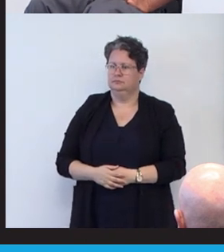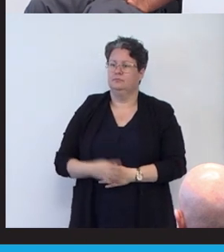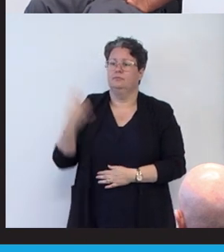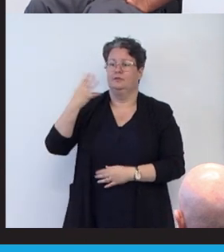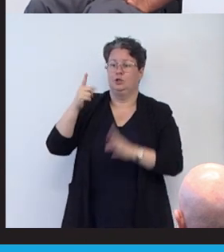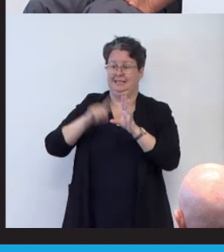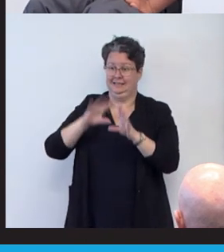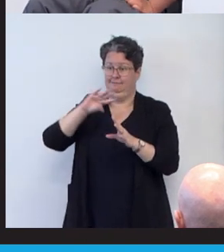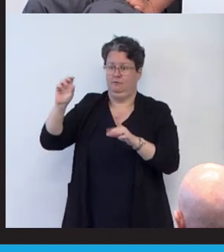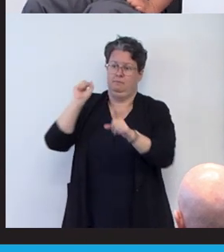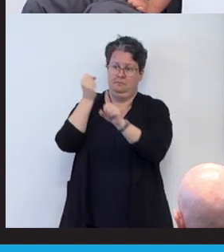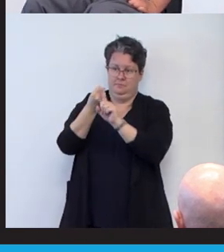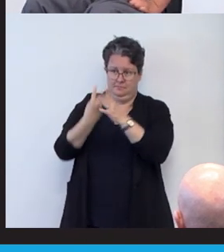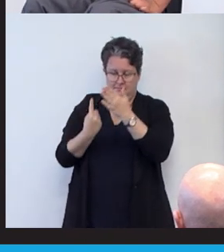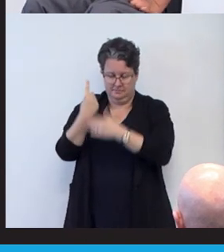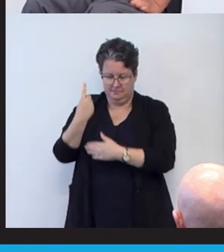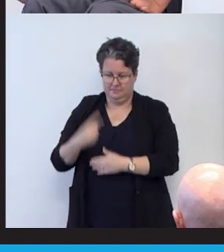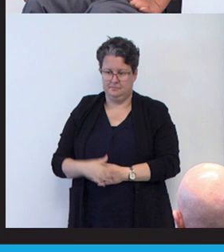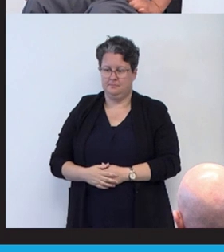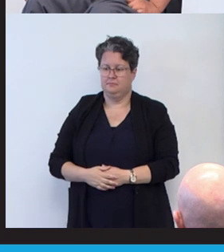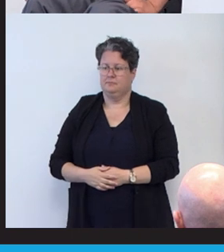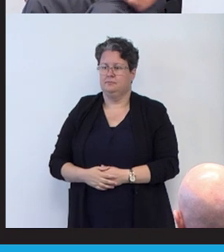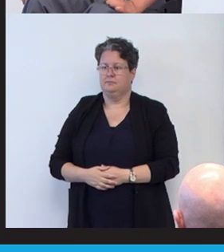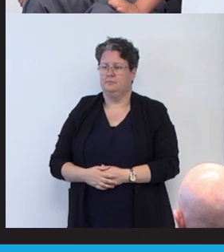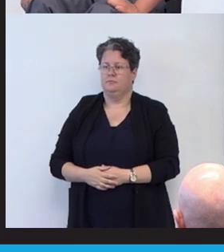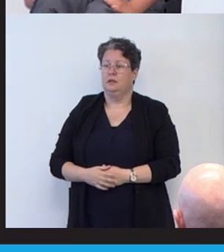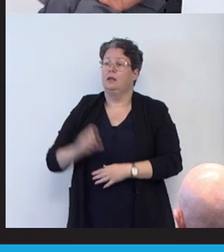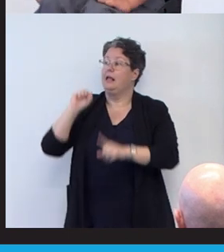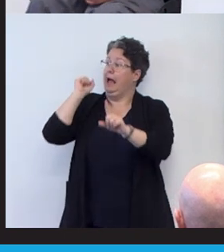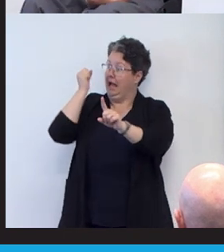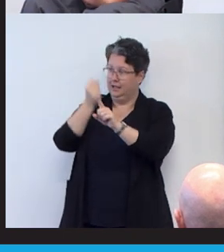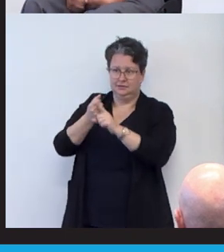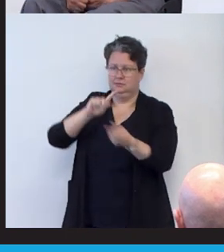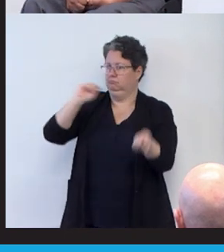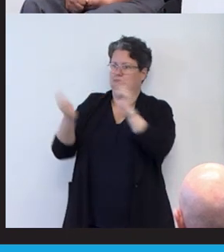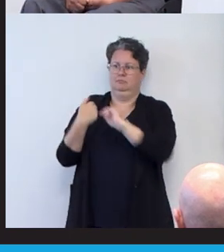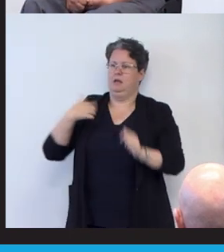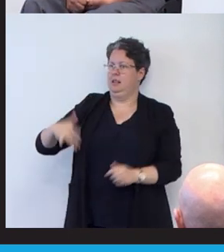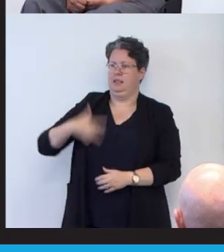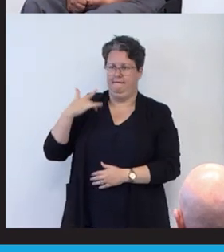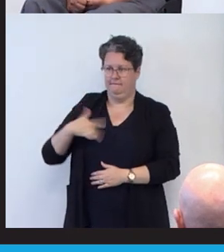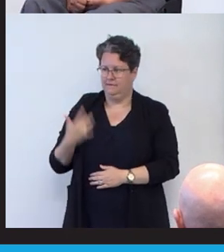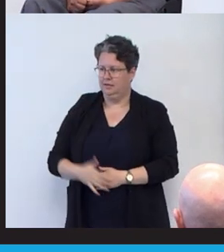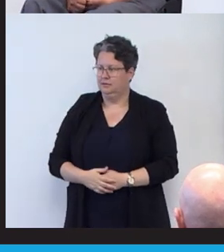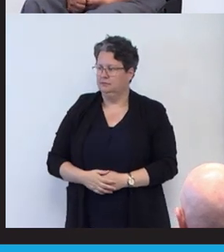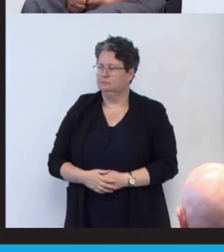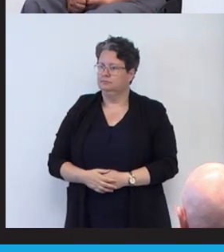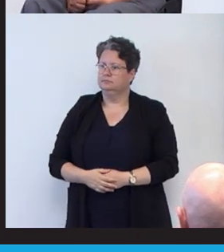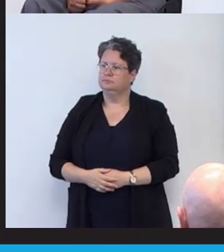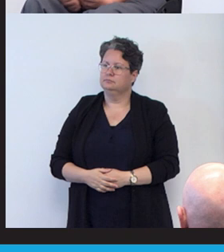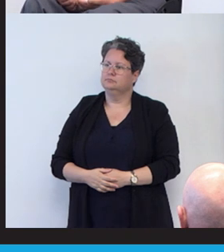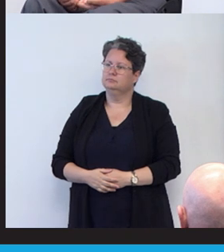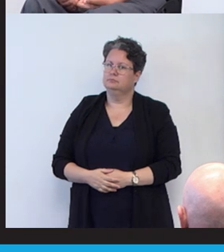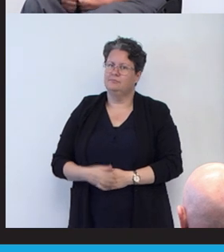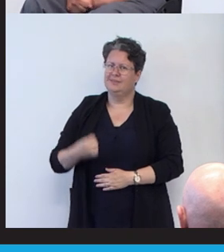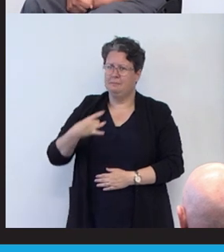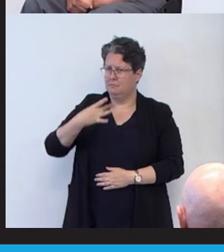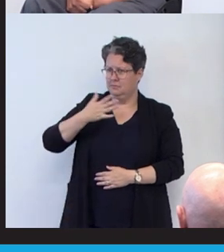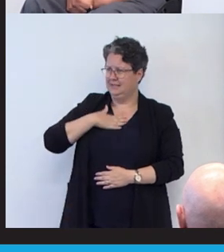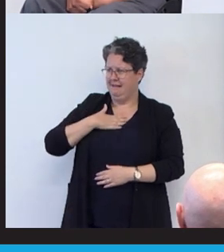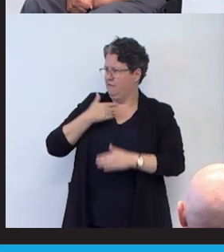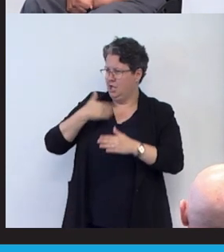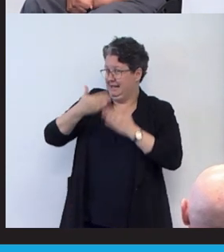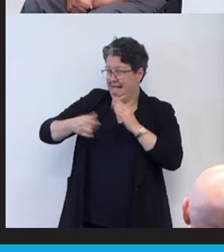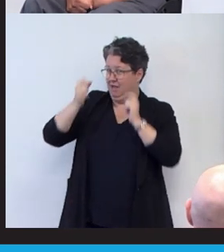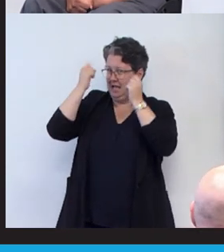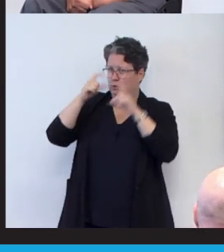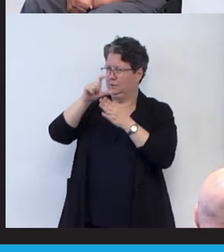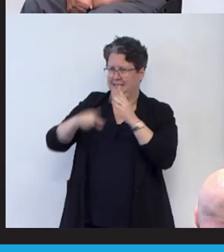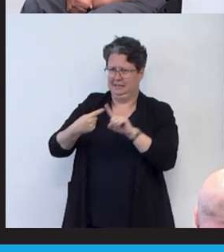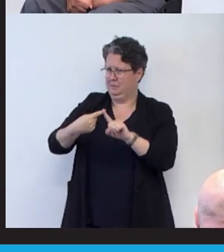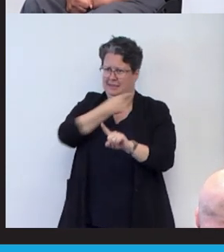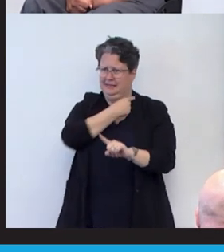this accident and I was thrown into this life, uh, not really understanding what disability ever was.